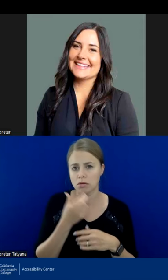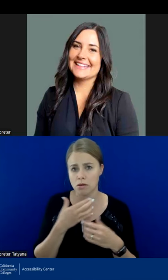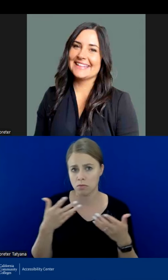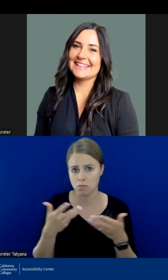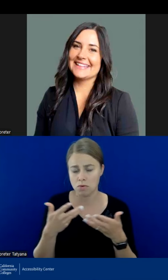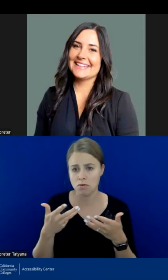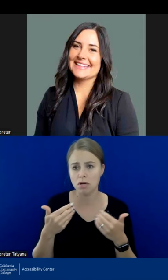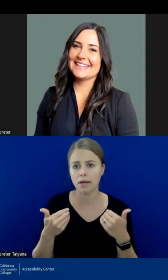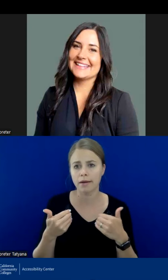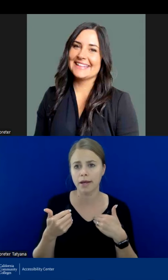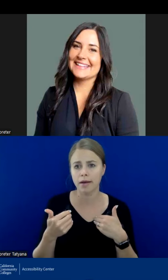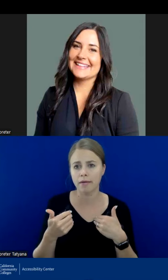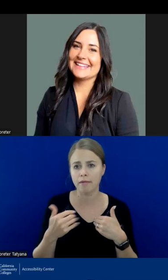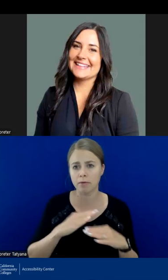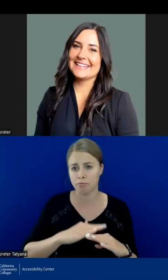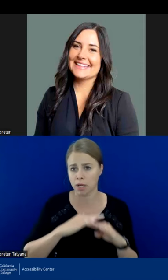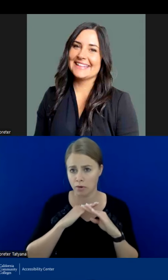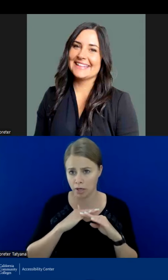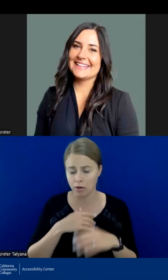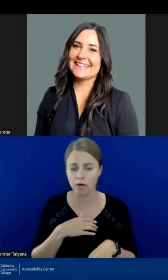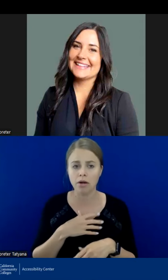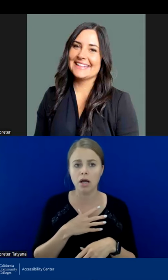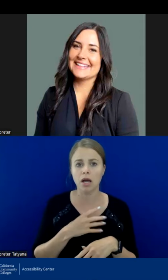And it's very much experience-based.